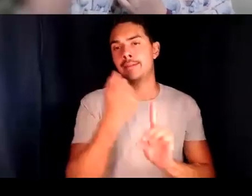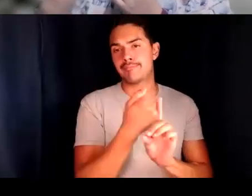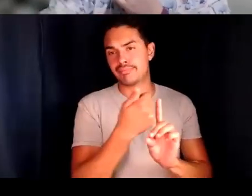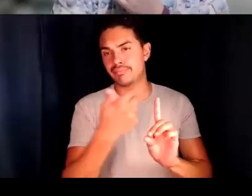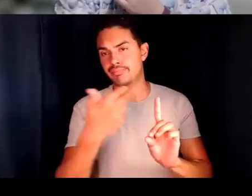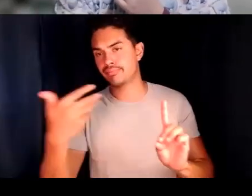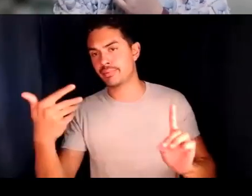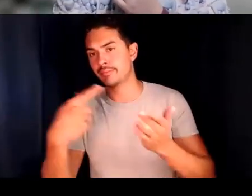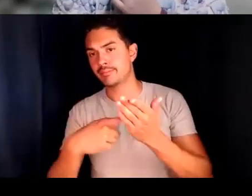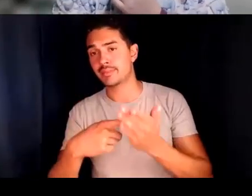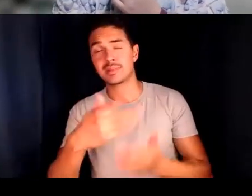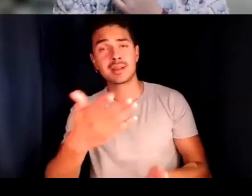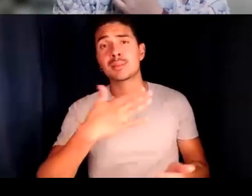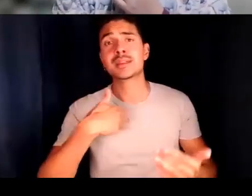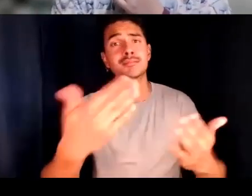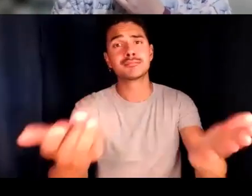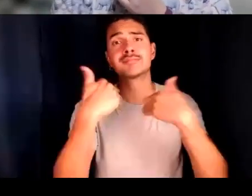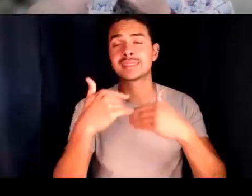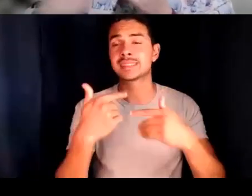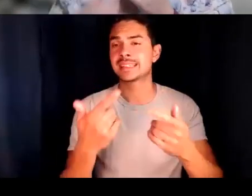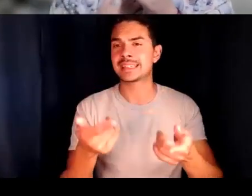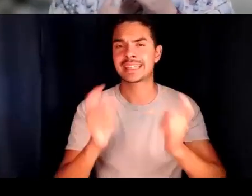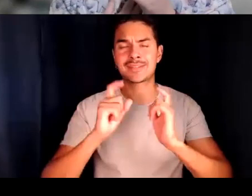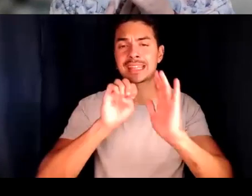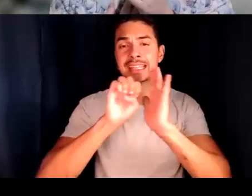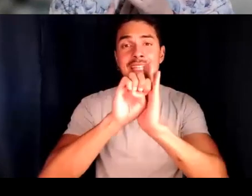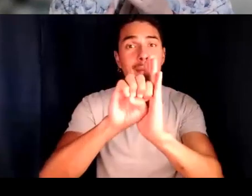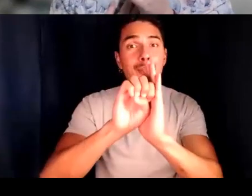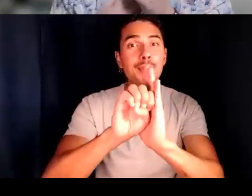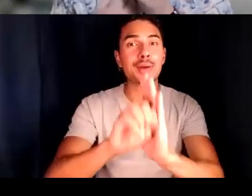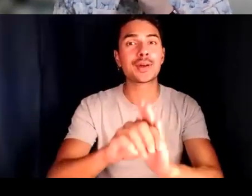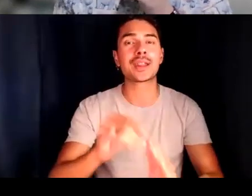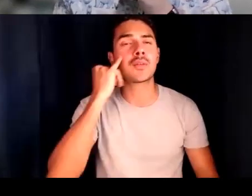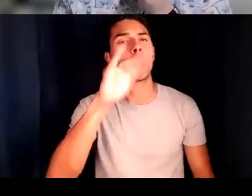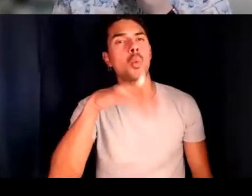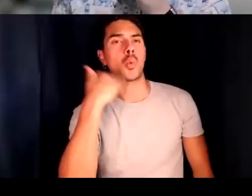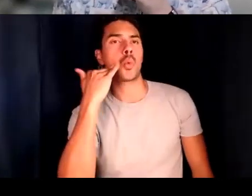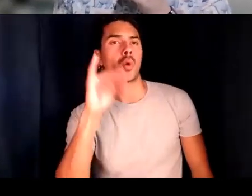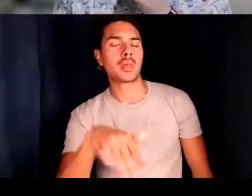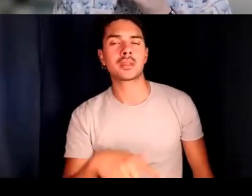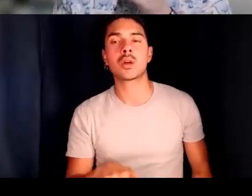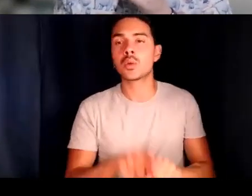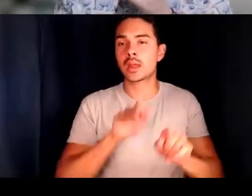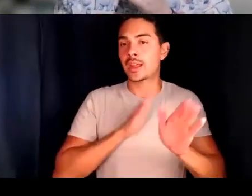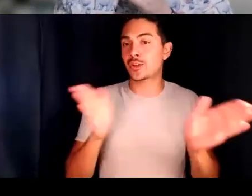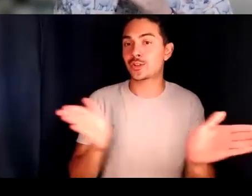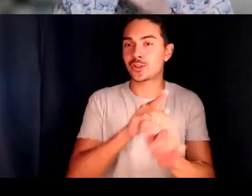feel free to add examples in the chat, but I also wanna encourage folks to notice your reactions.